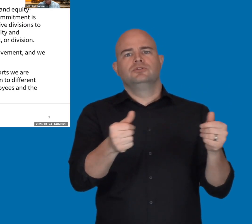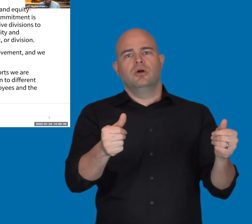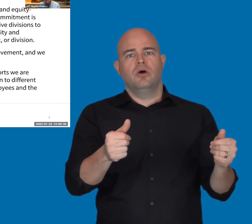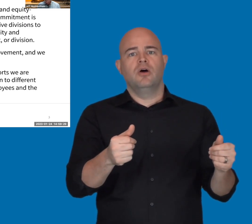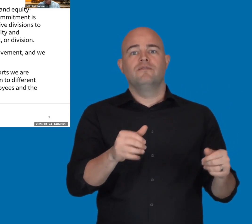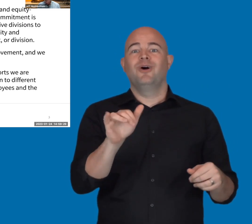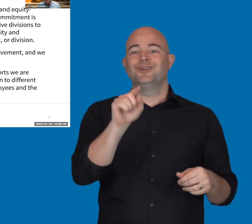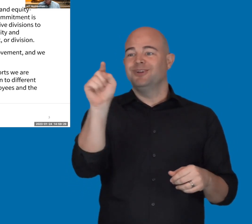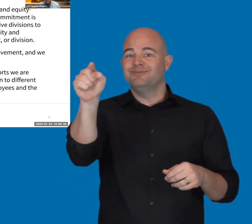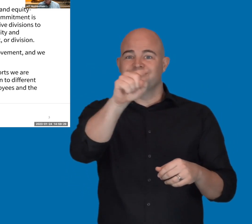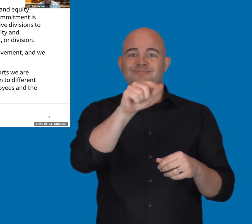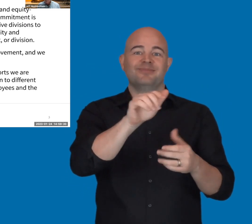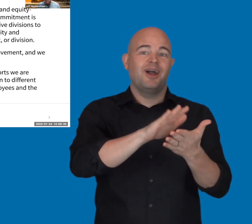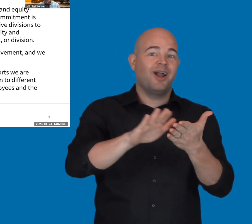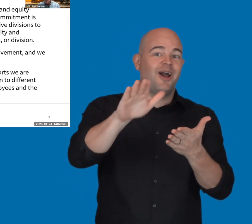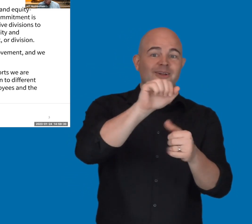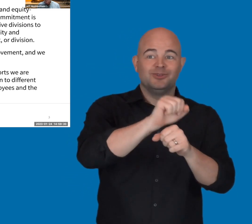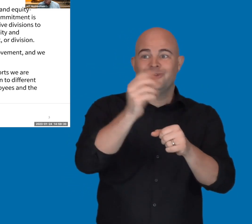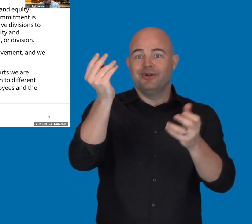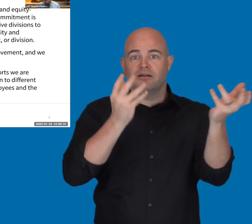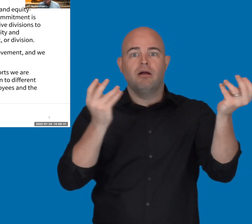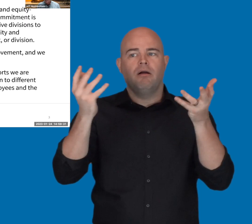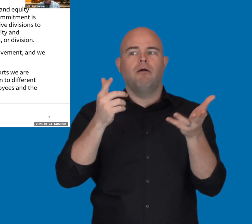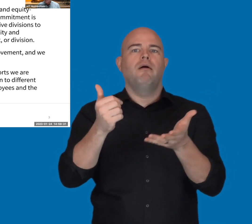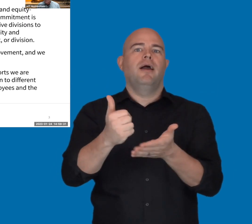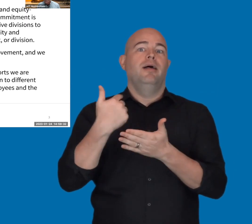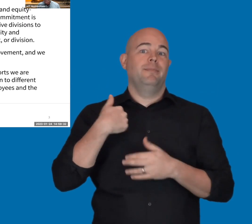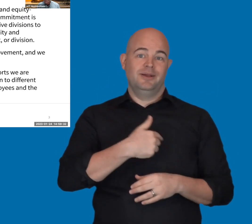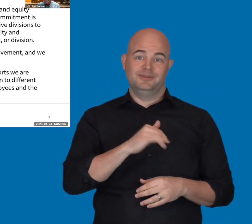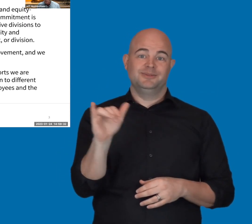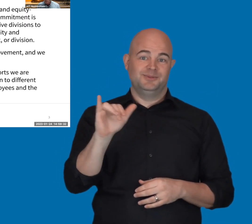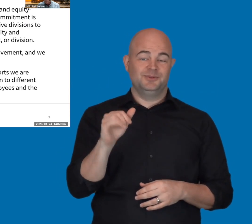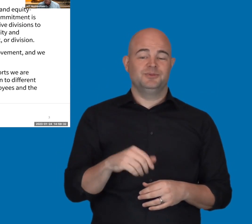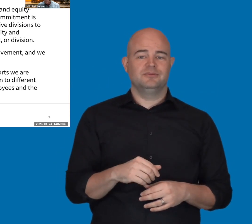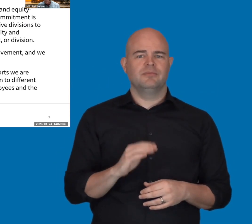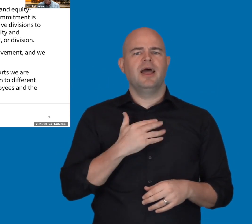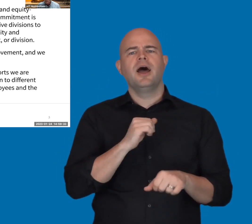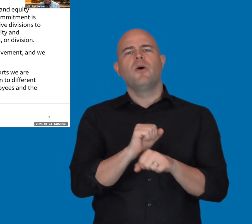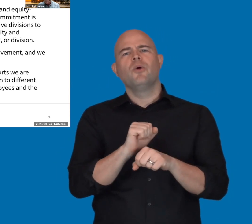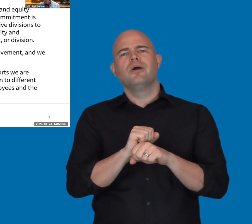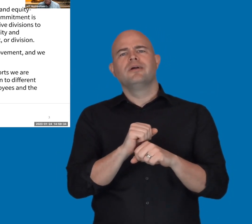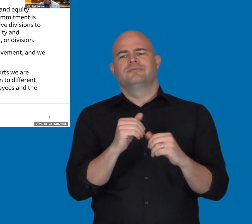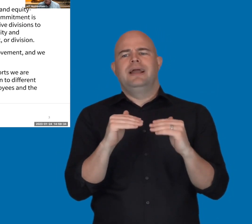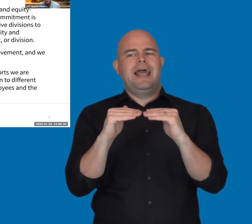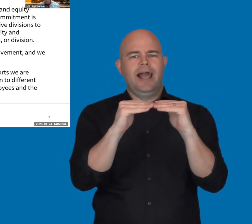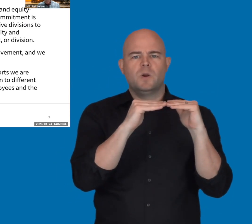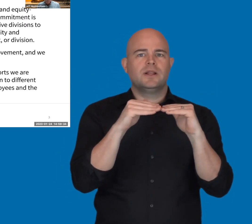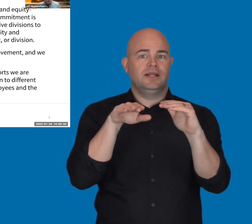through the Student Accessibility Services Department, the responsibility